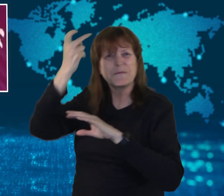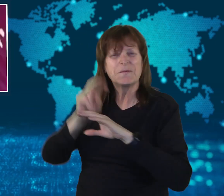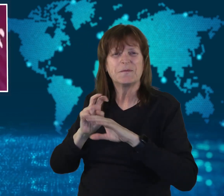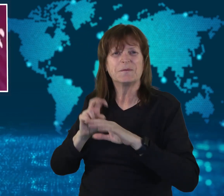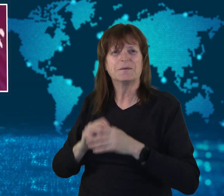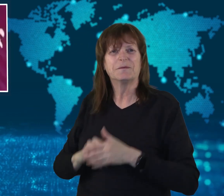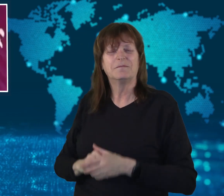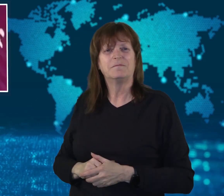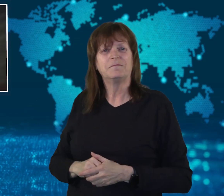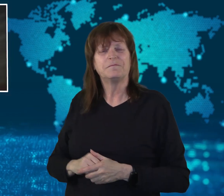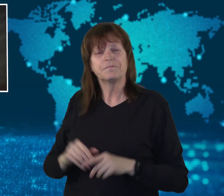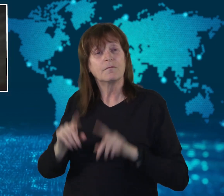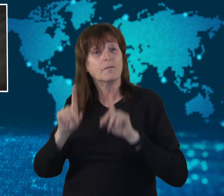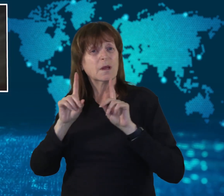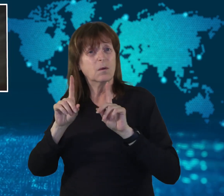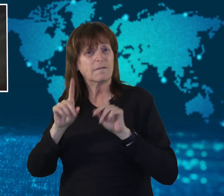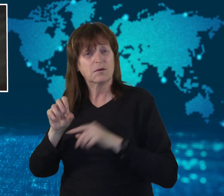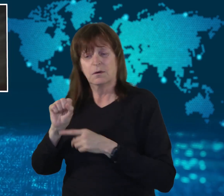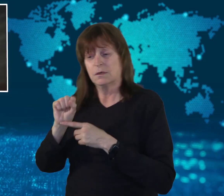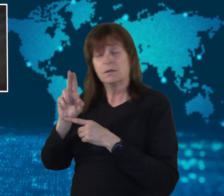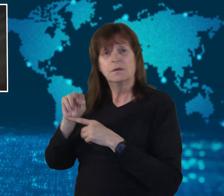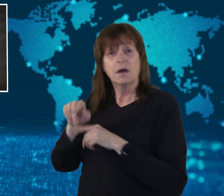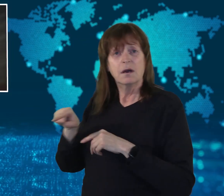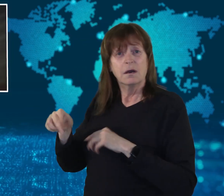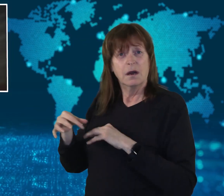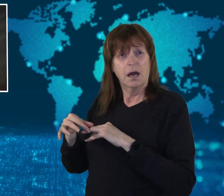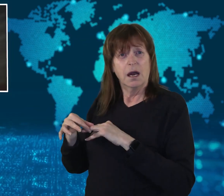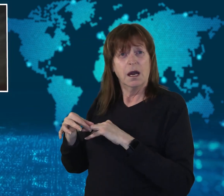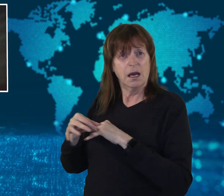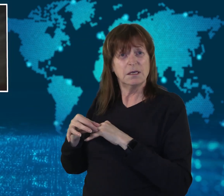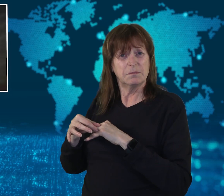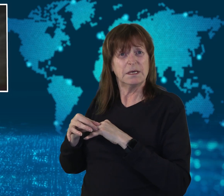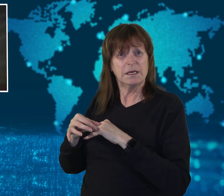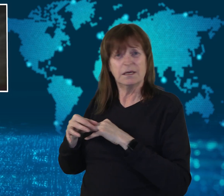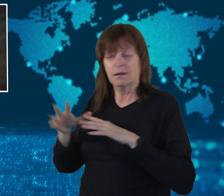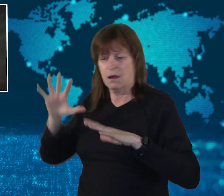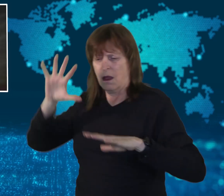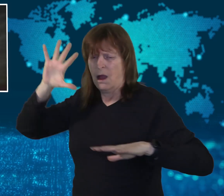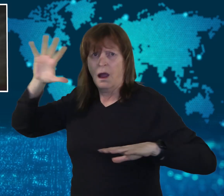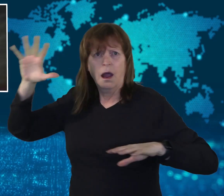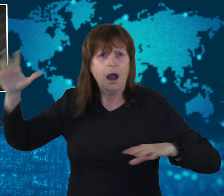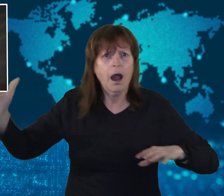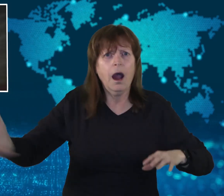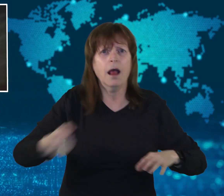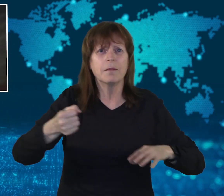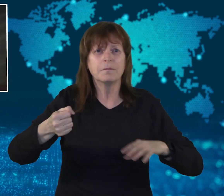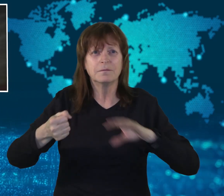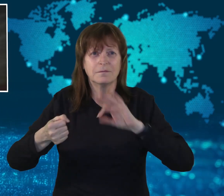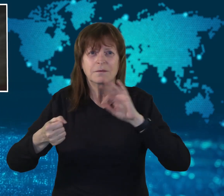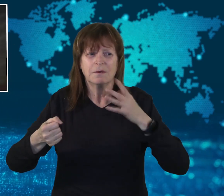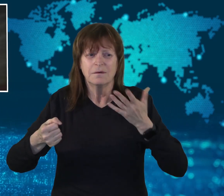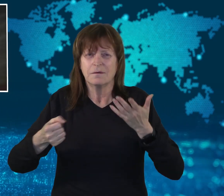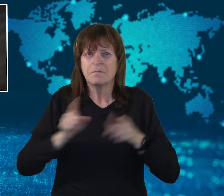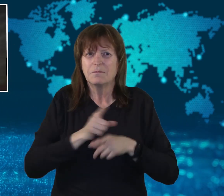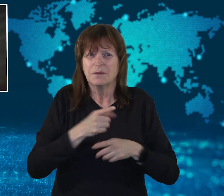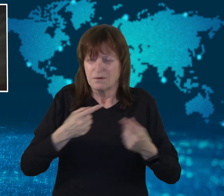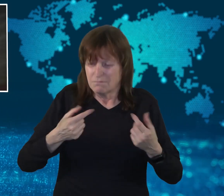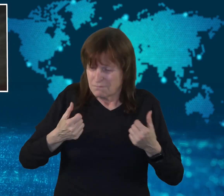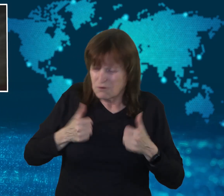and she fell to the ground from about 10 meters above the ground.